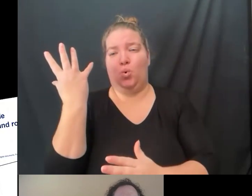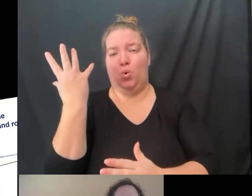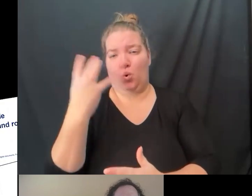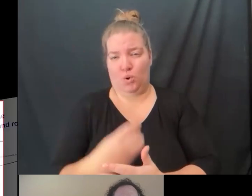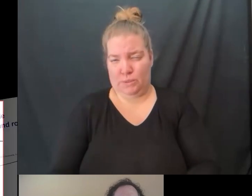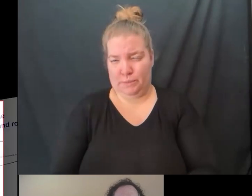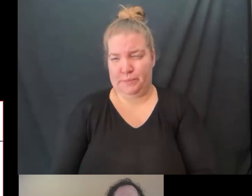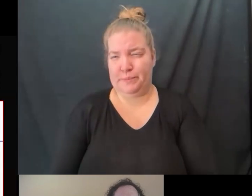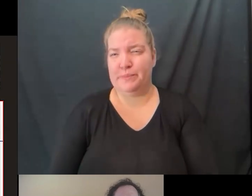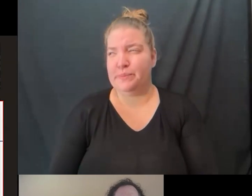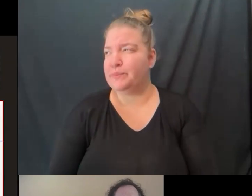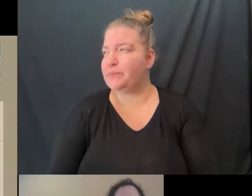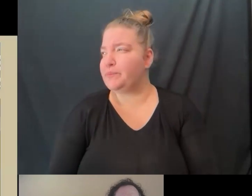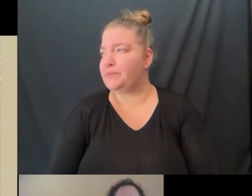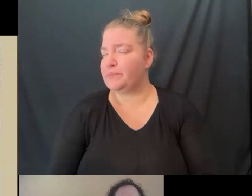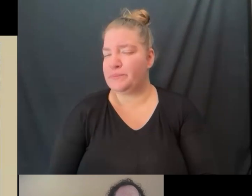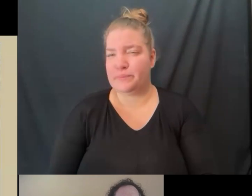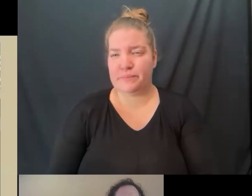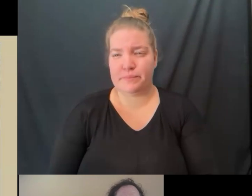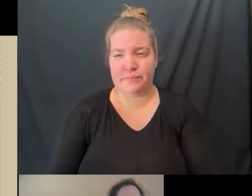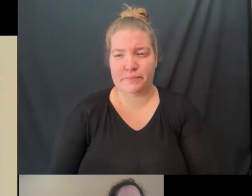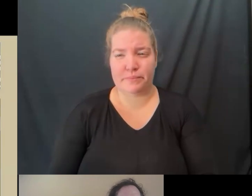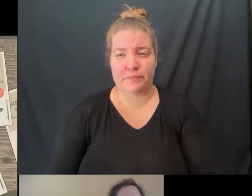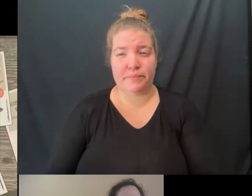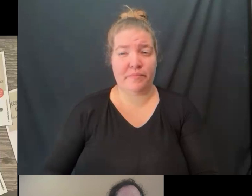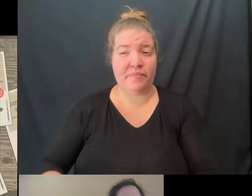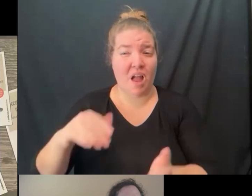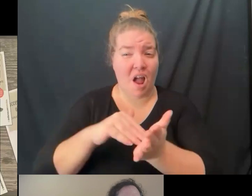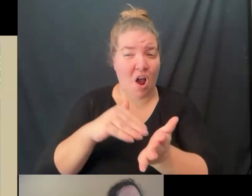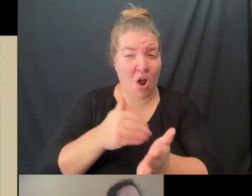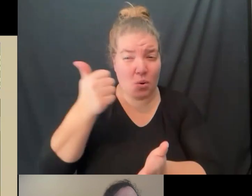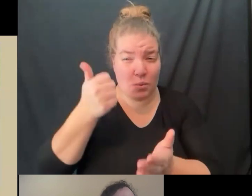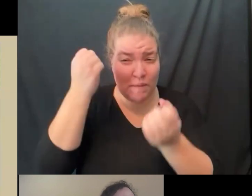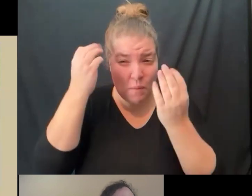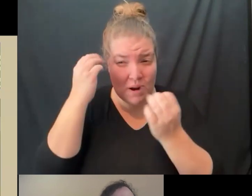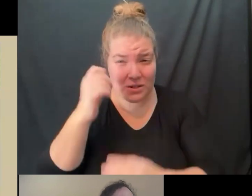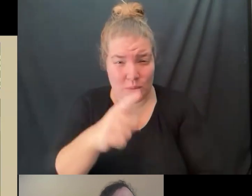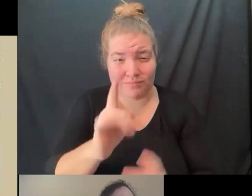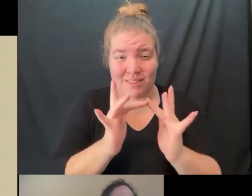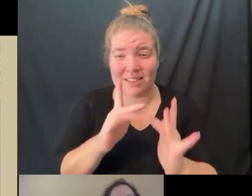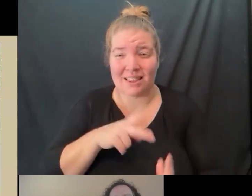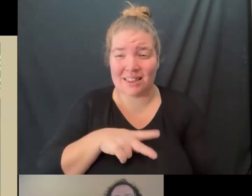So we've also, if you're interested in more resources,